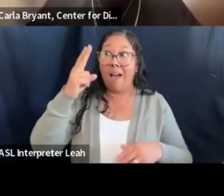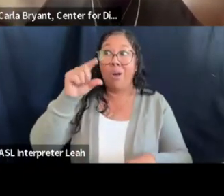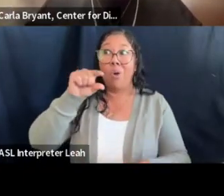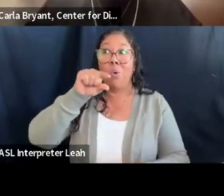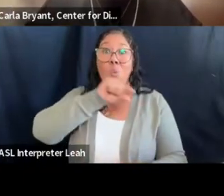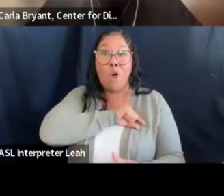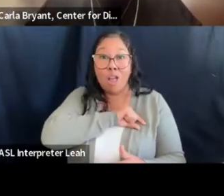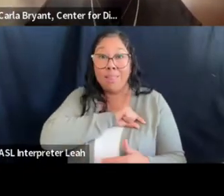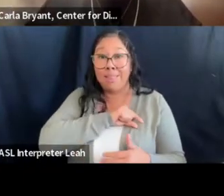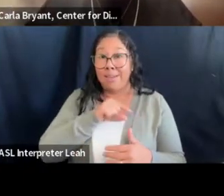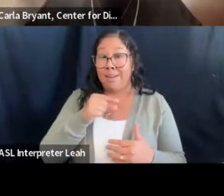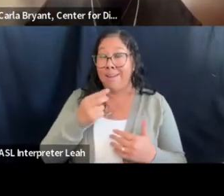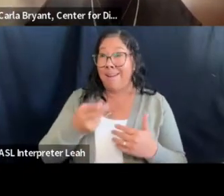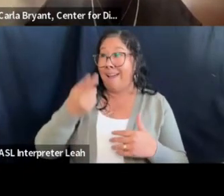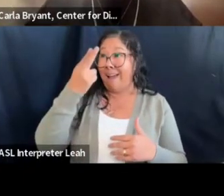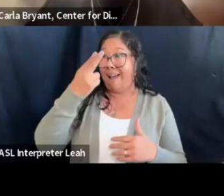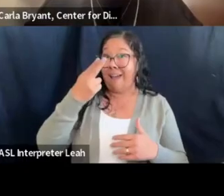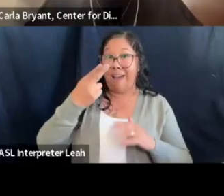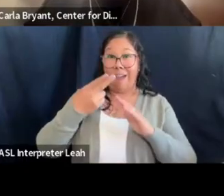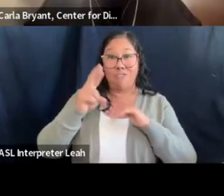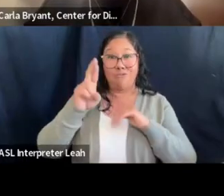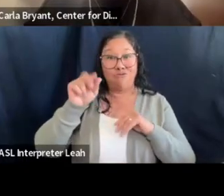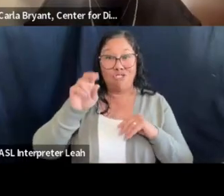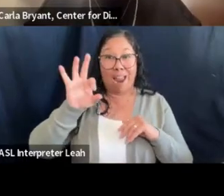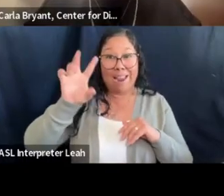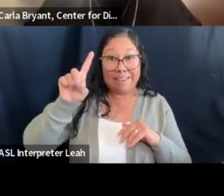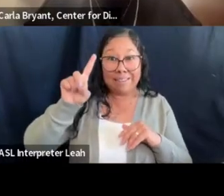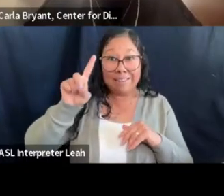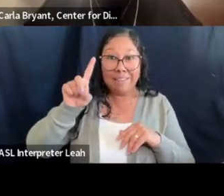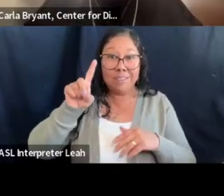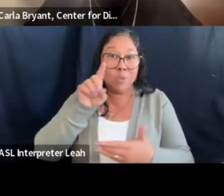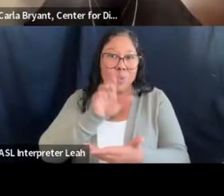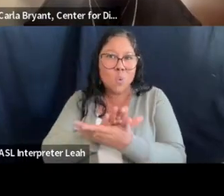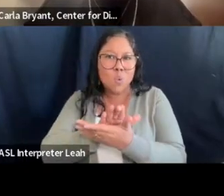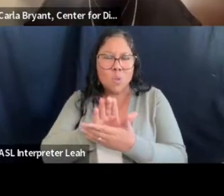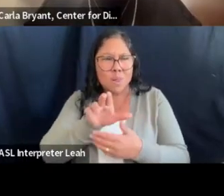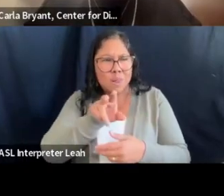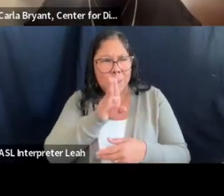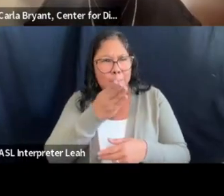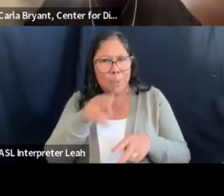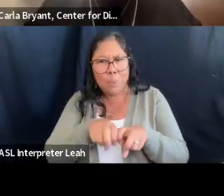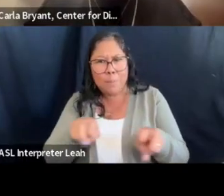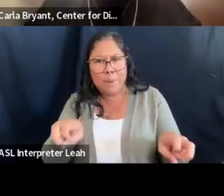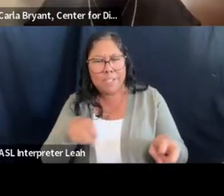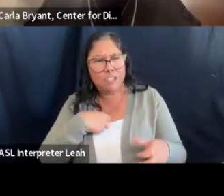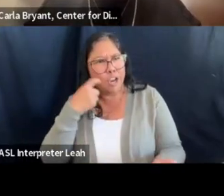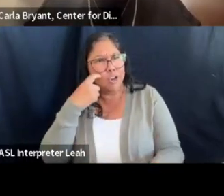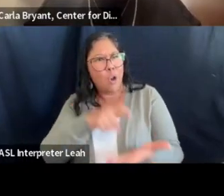and I'm noticing that there's a blue bench but the only people on the blue bench were black boys.